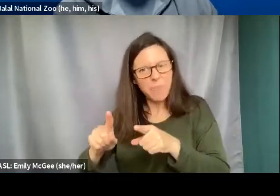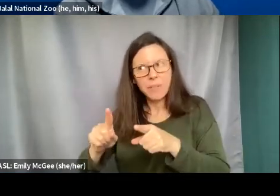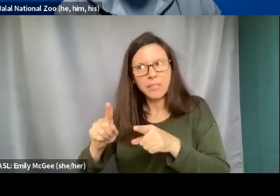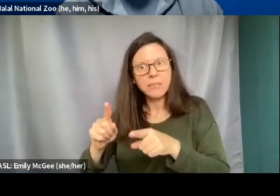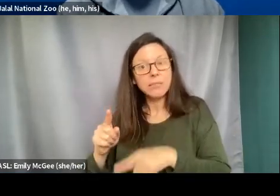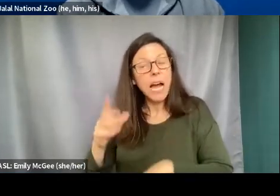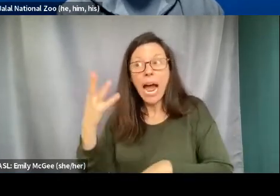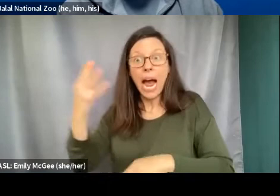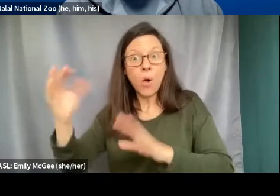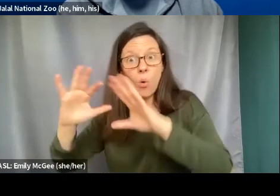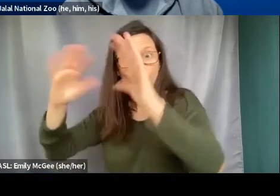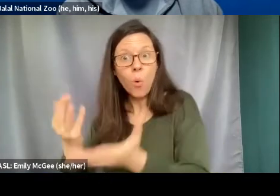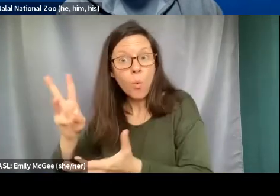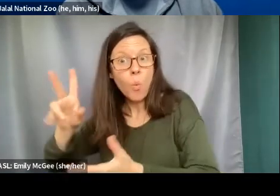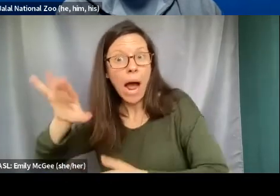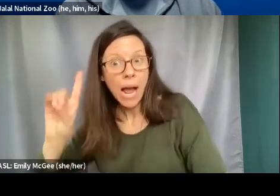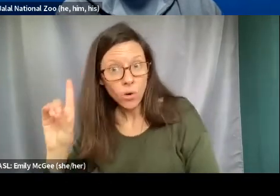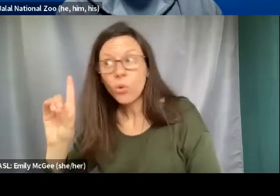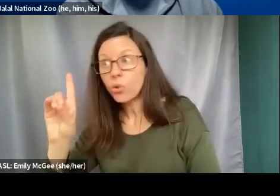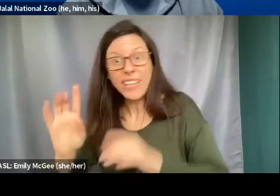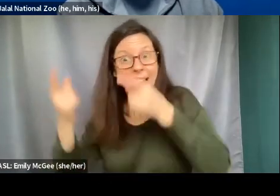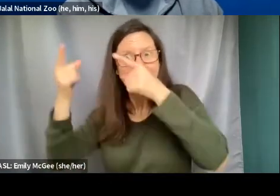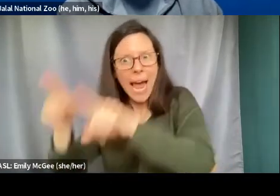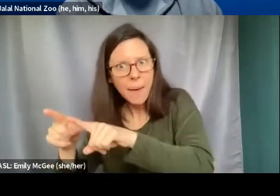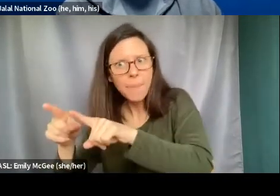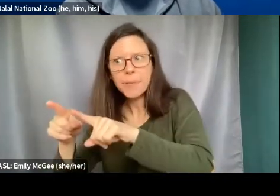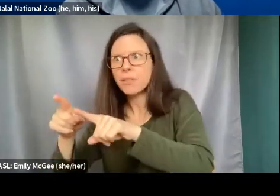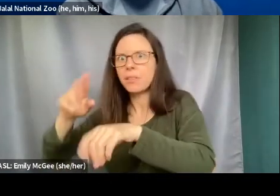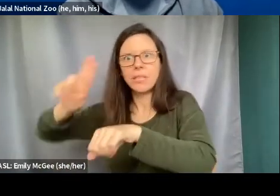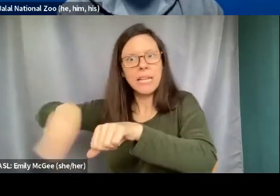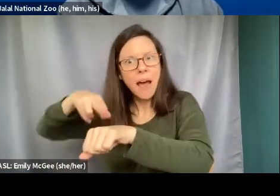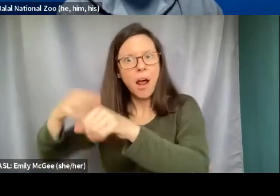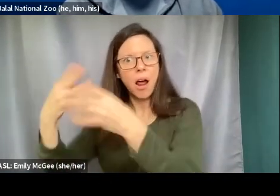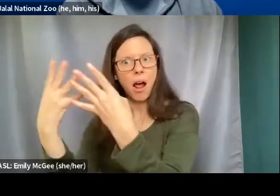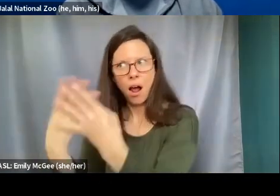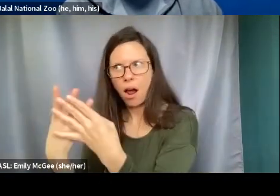other things that are happening so you're not only recreating the water but you're recreating the